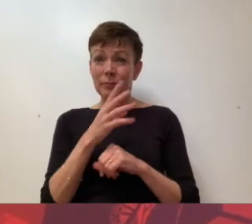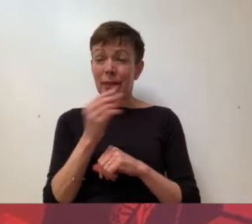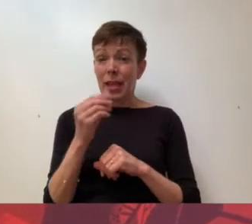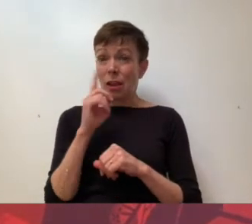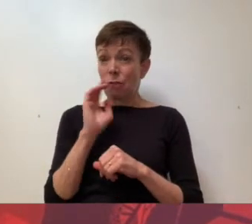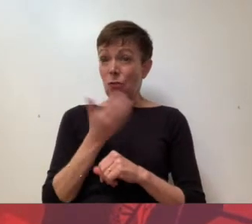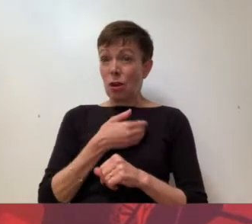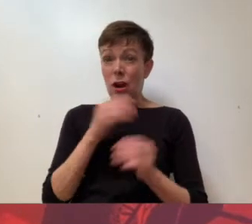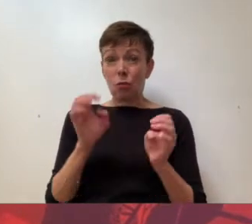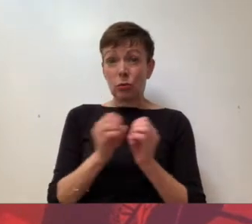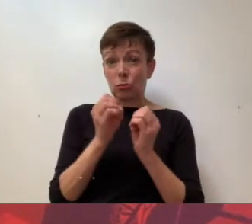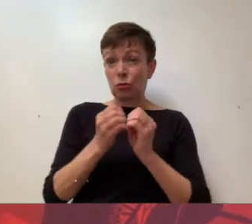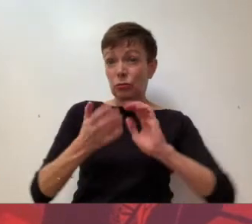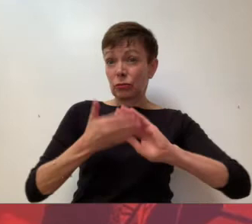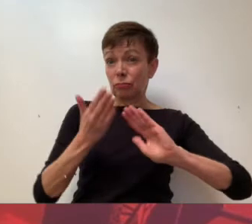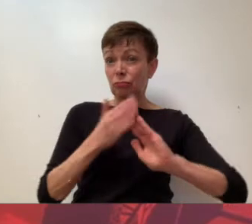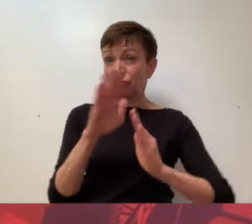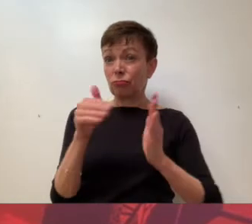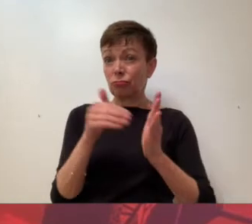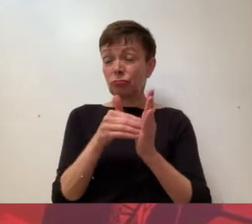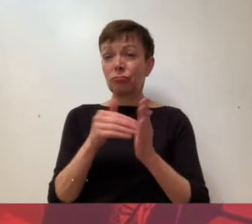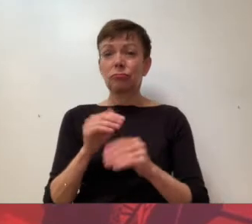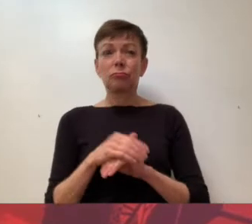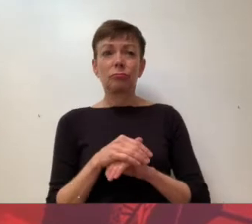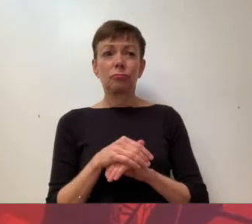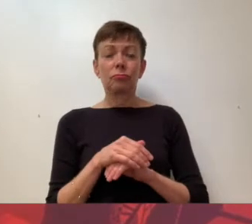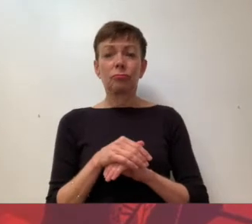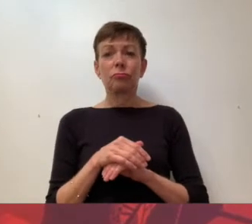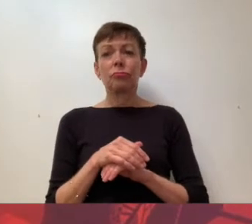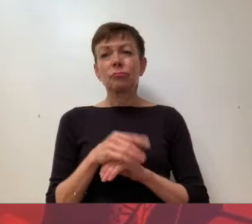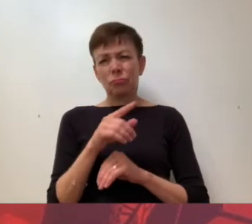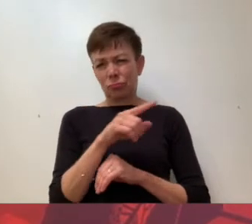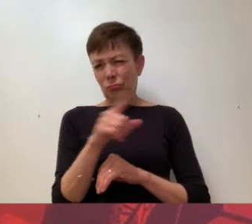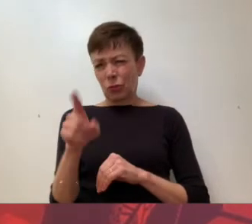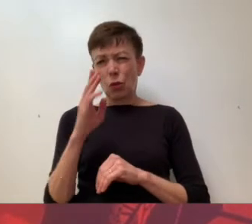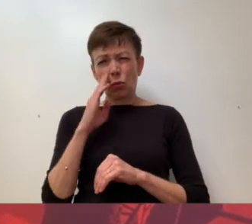City of Red Deer and certainly for our Emergency Operations Centre.